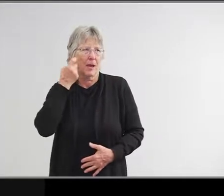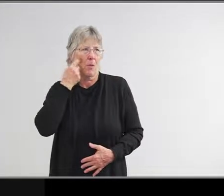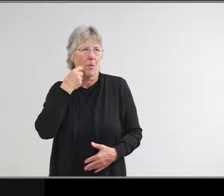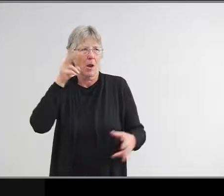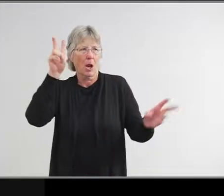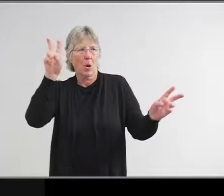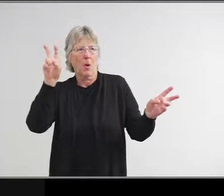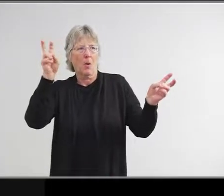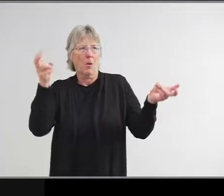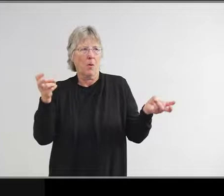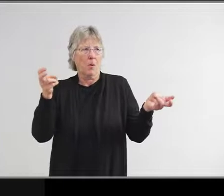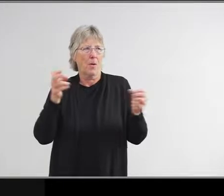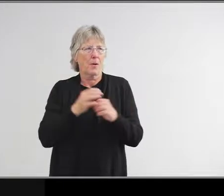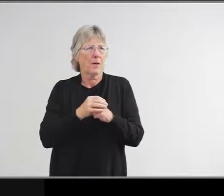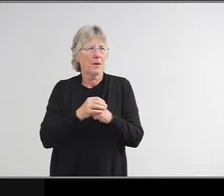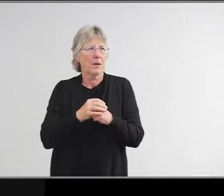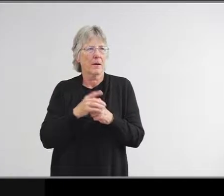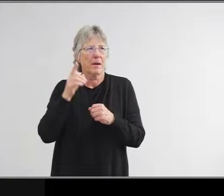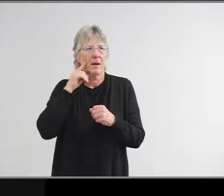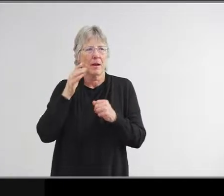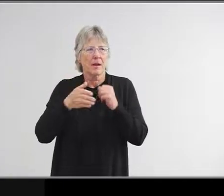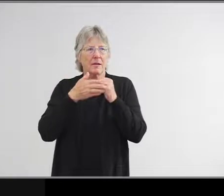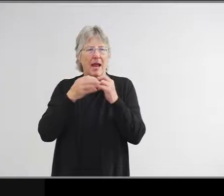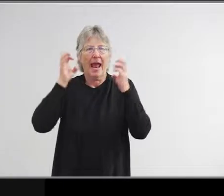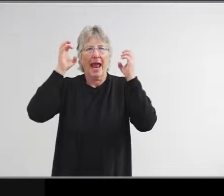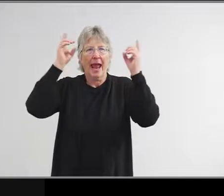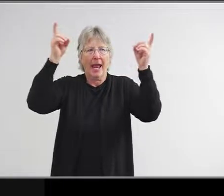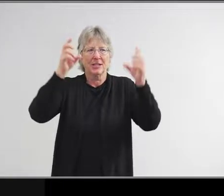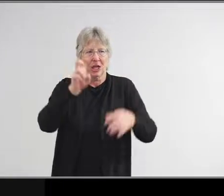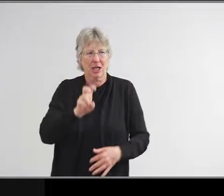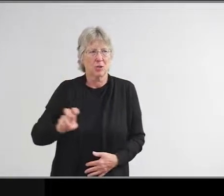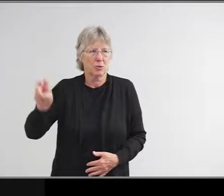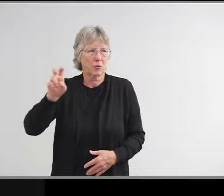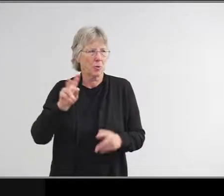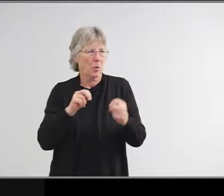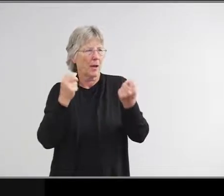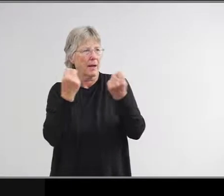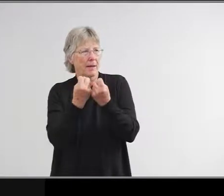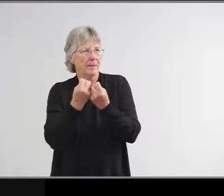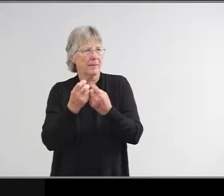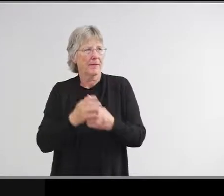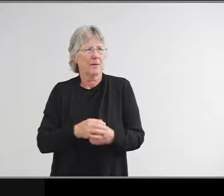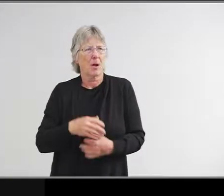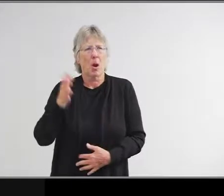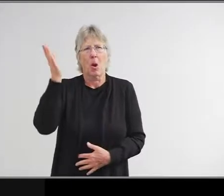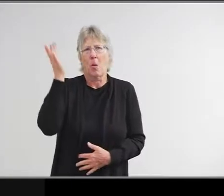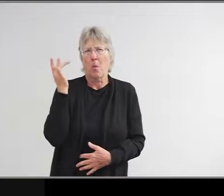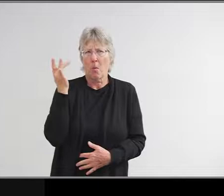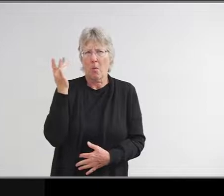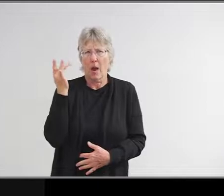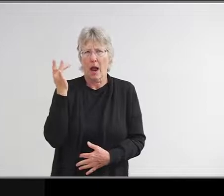to Biden- Harris Education Transitional Team, frames the why, we are sharing this evening.